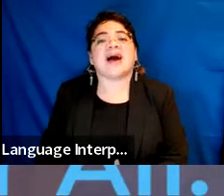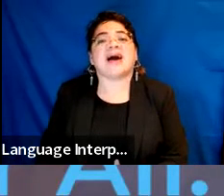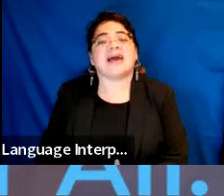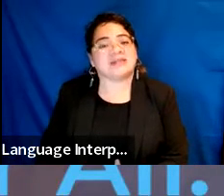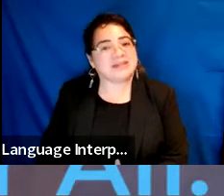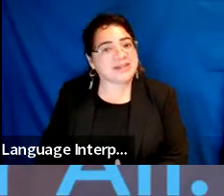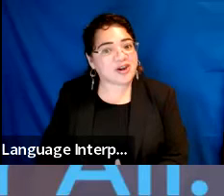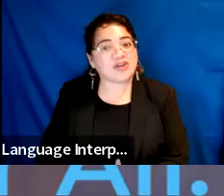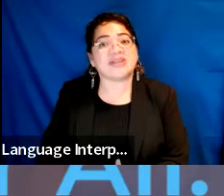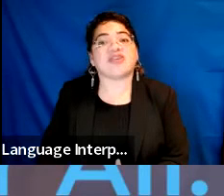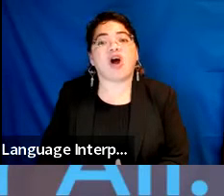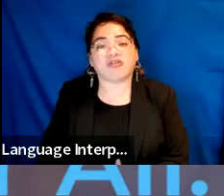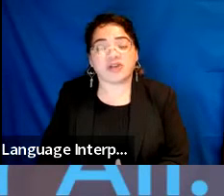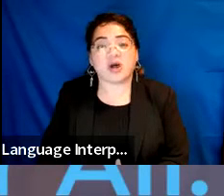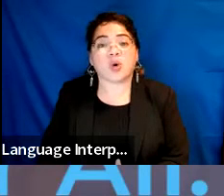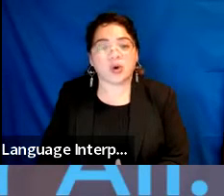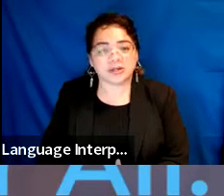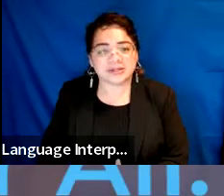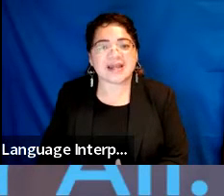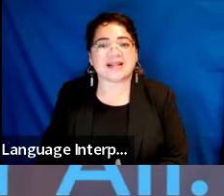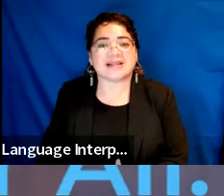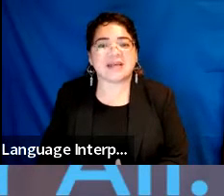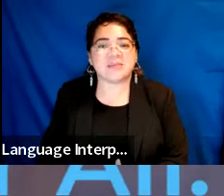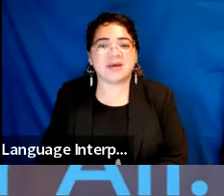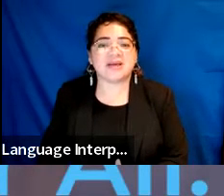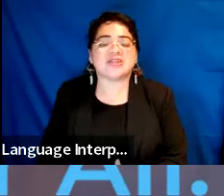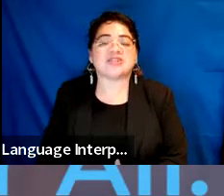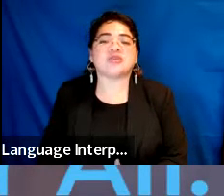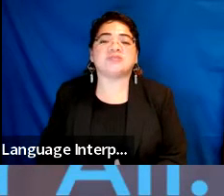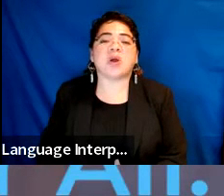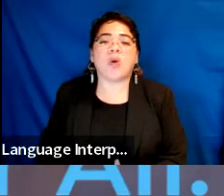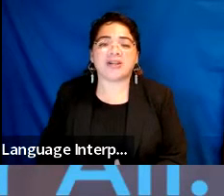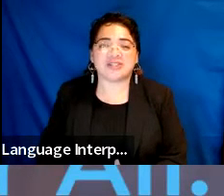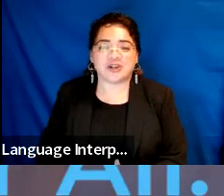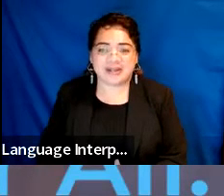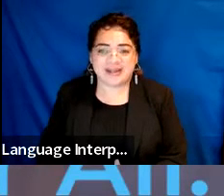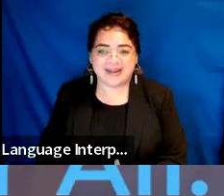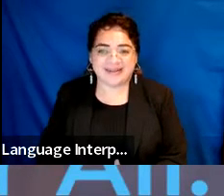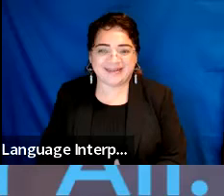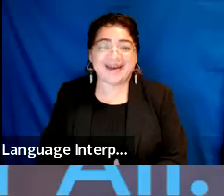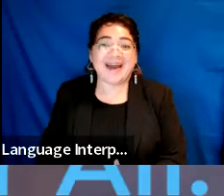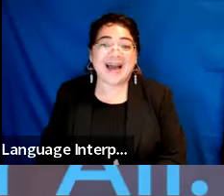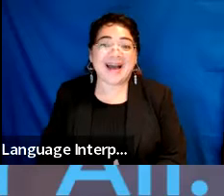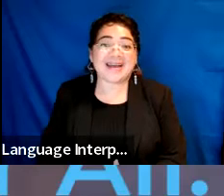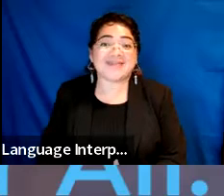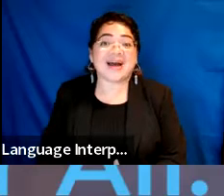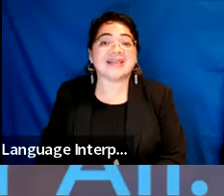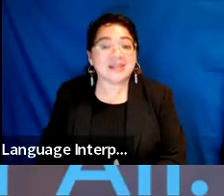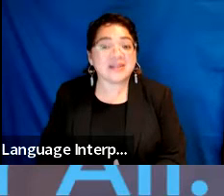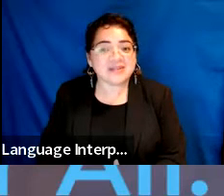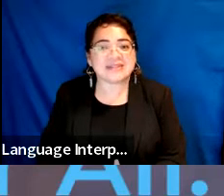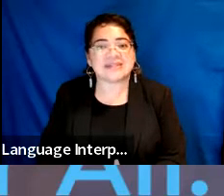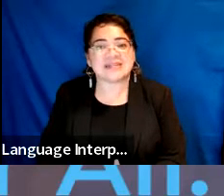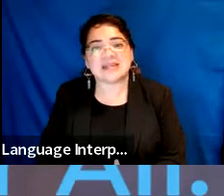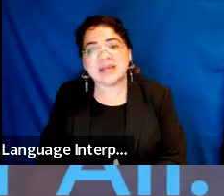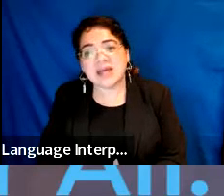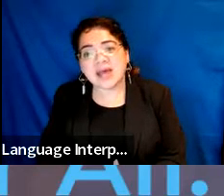Sign Language Interpreter | Paola Morales del Castillo, they: Uh. And currently they're offering a course in Lsm: So it's been quite a journey. I I lived in Dc.